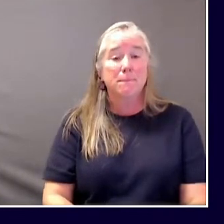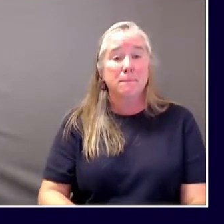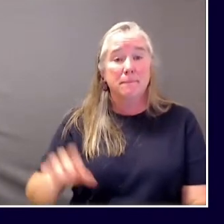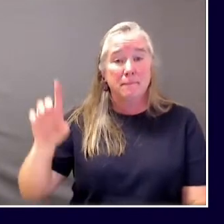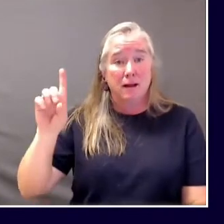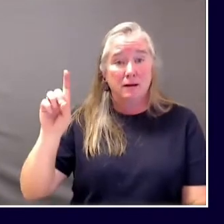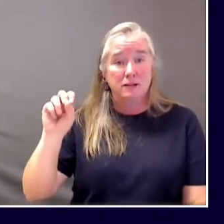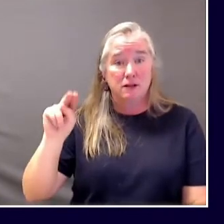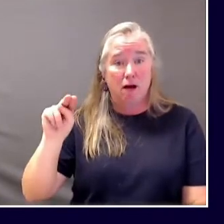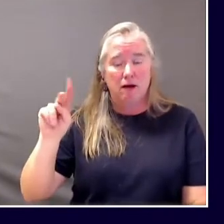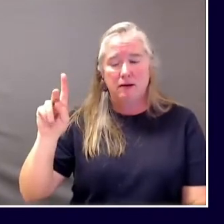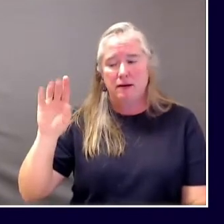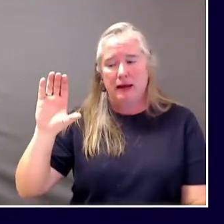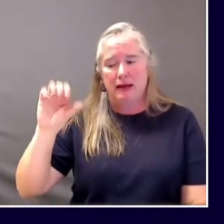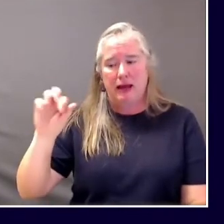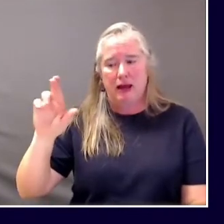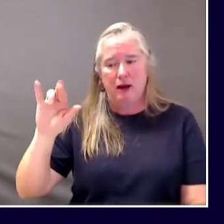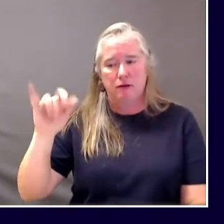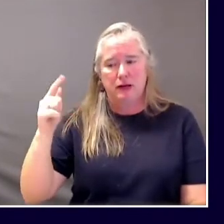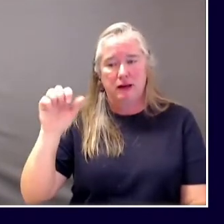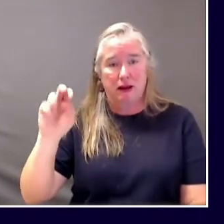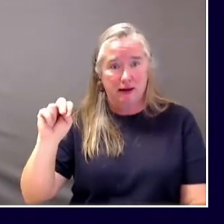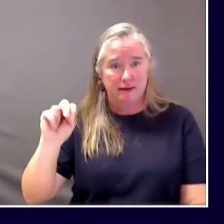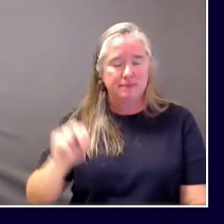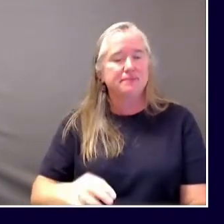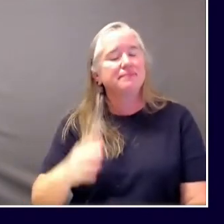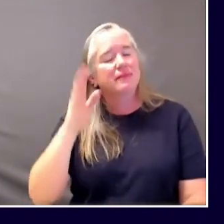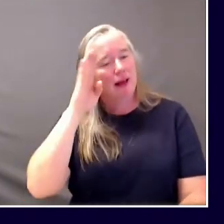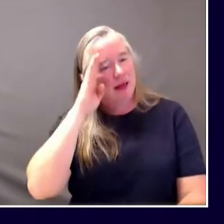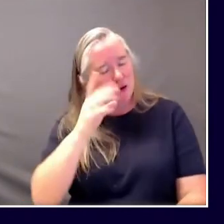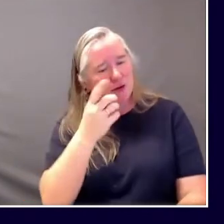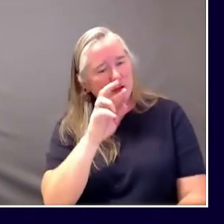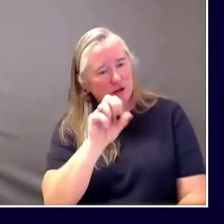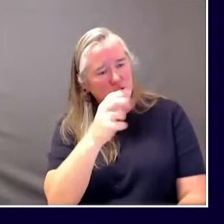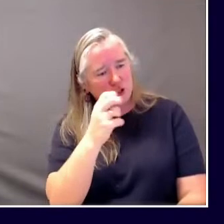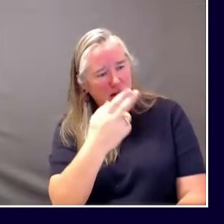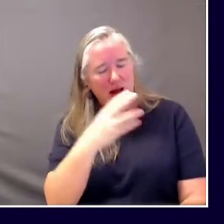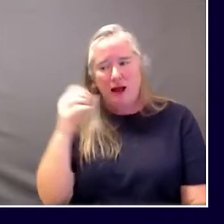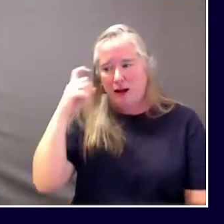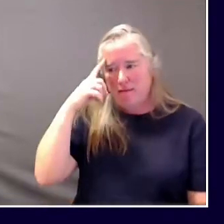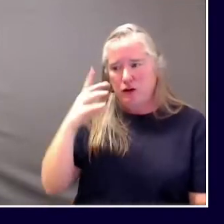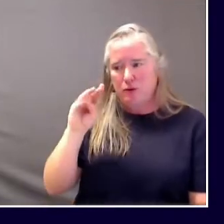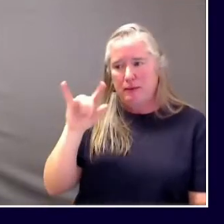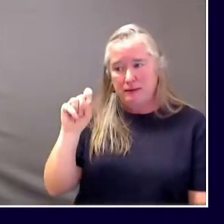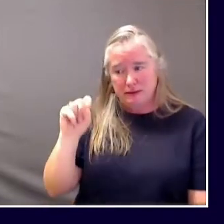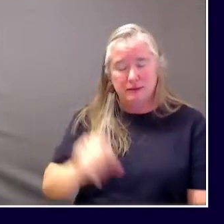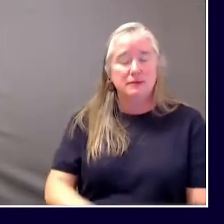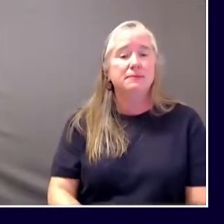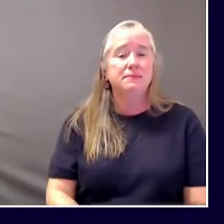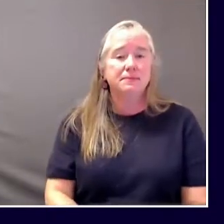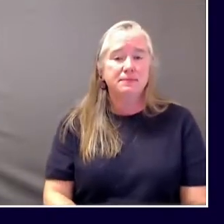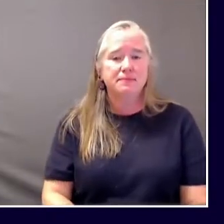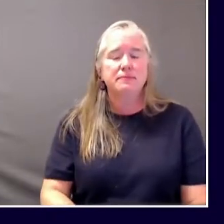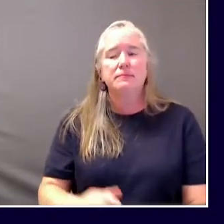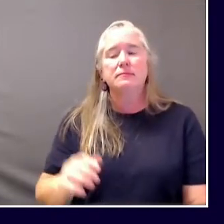Carrigan at new center hi doctor Shaw and governor